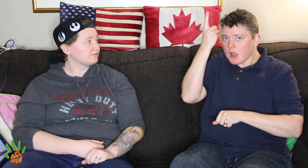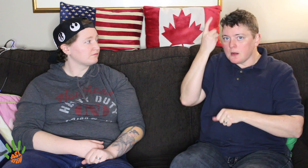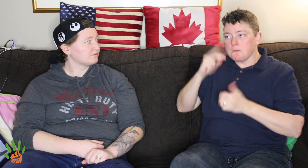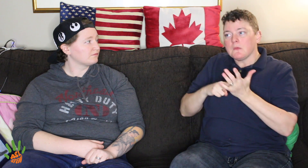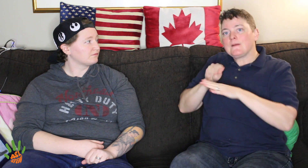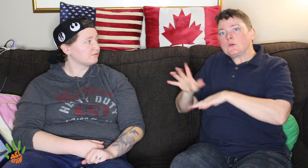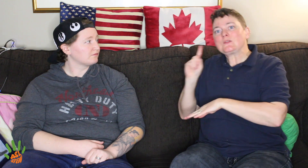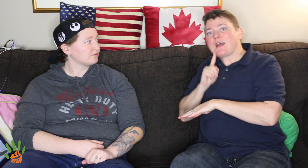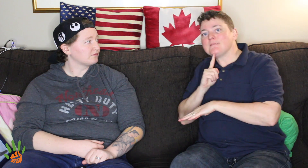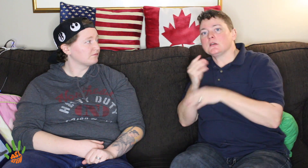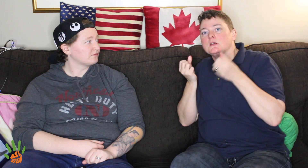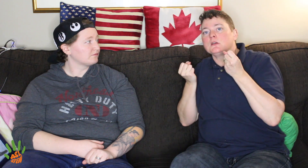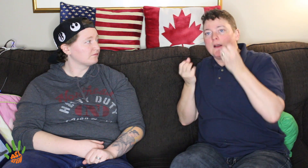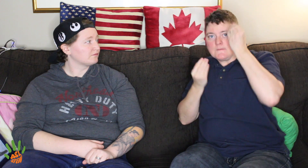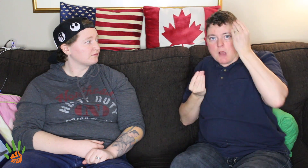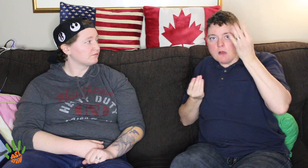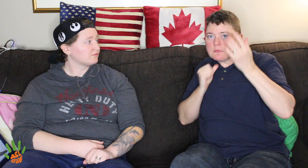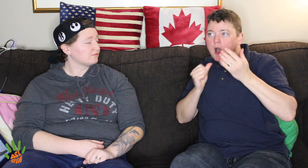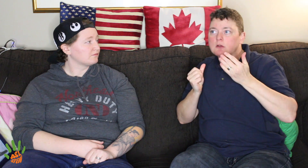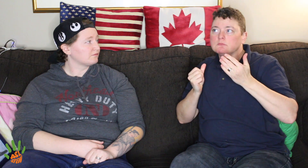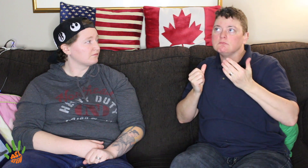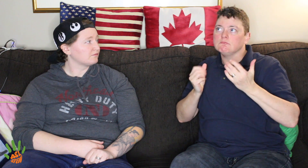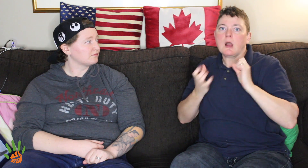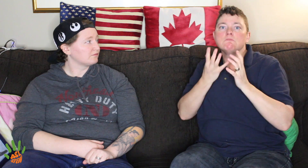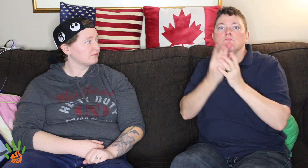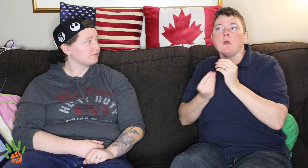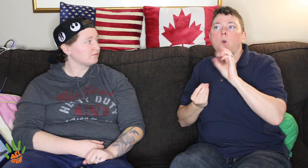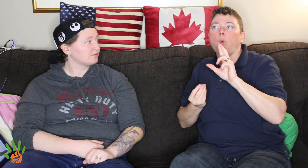who may not have a full understanding how that influences the Deaf person's information.